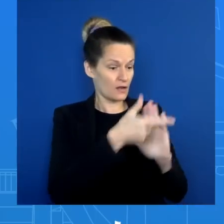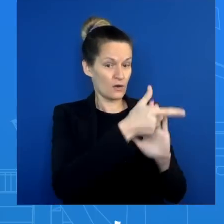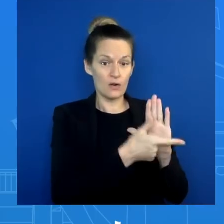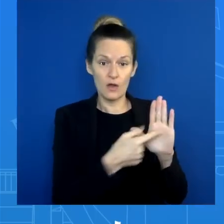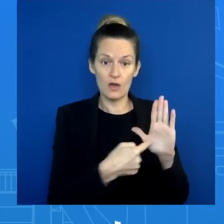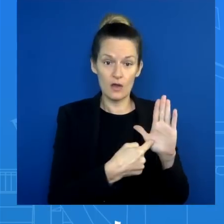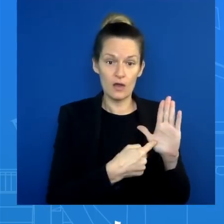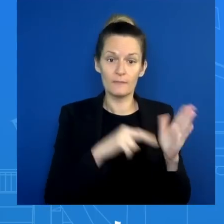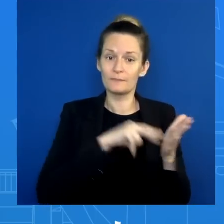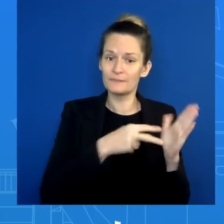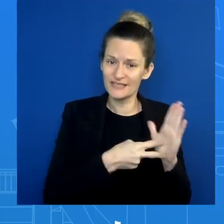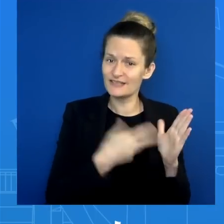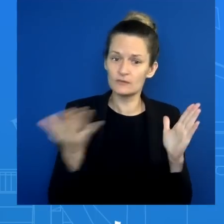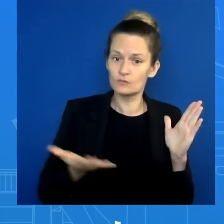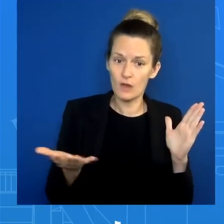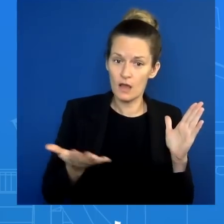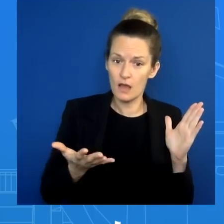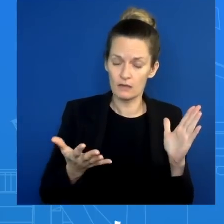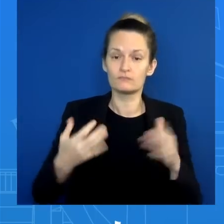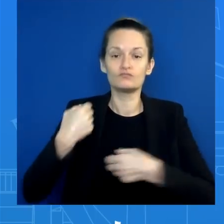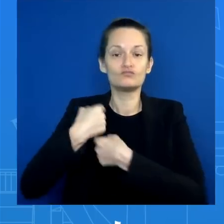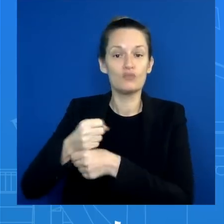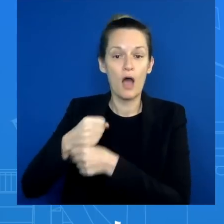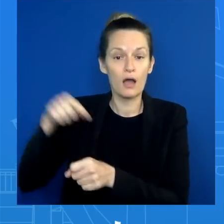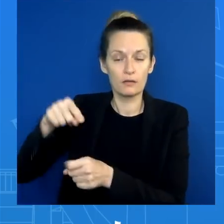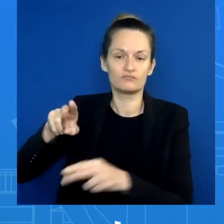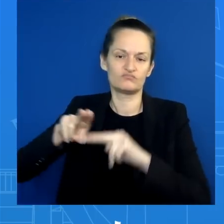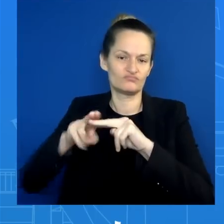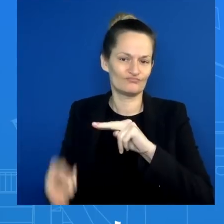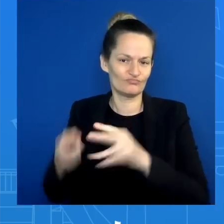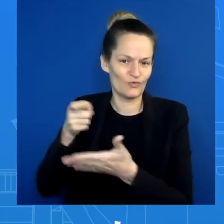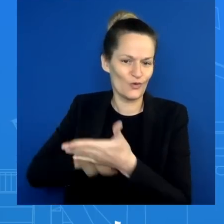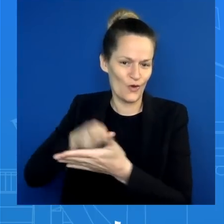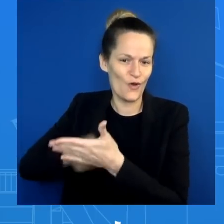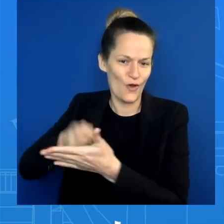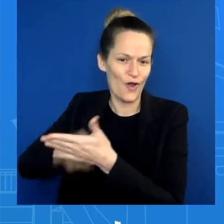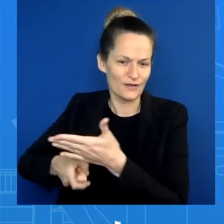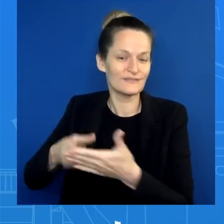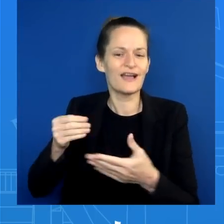around the country, and ensure we make more critical technologies at home.